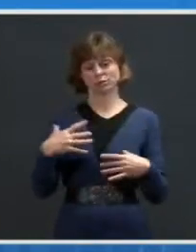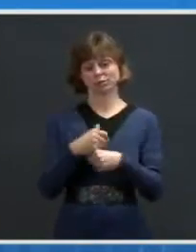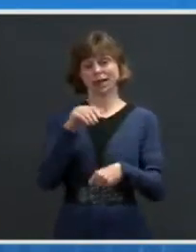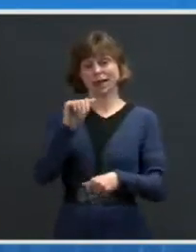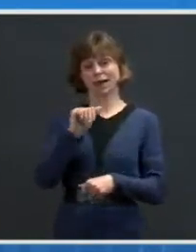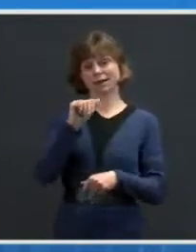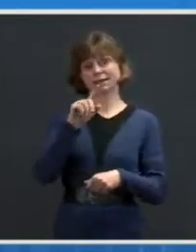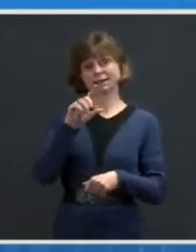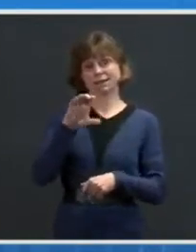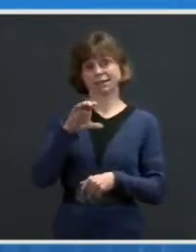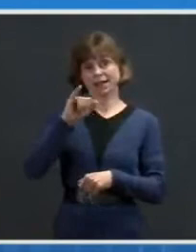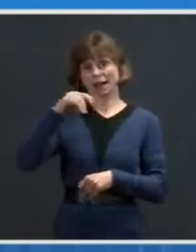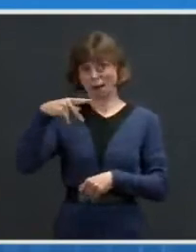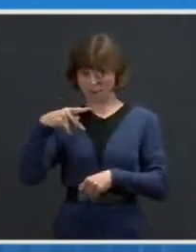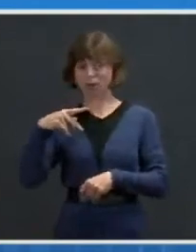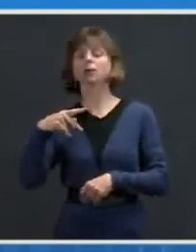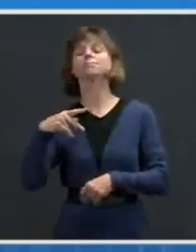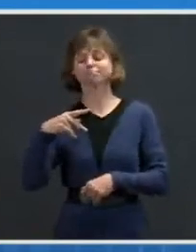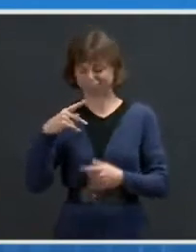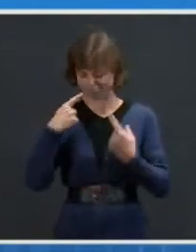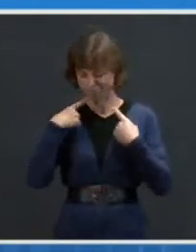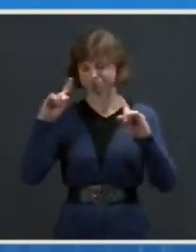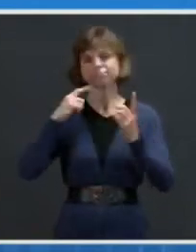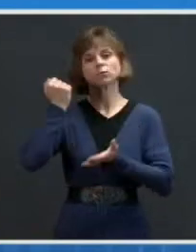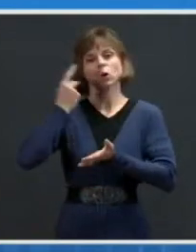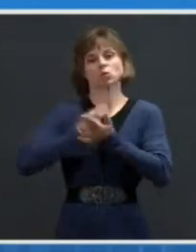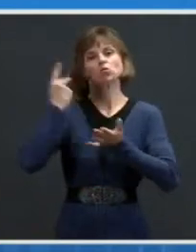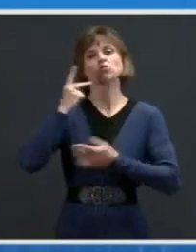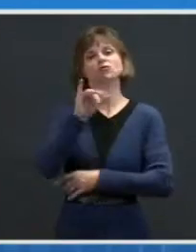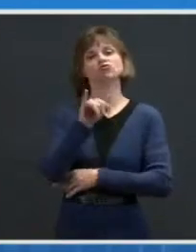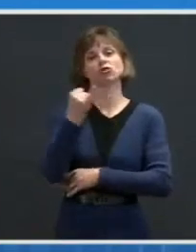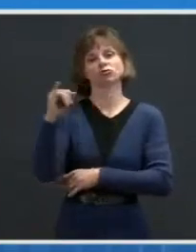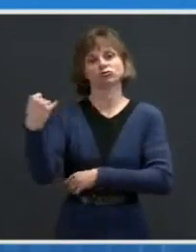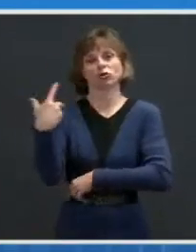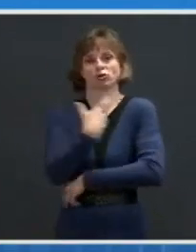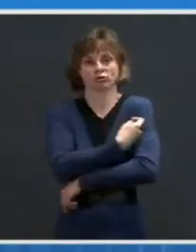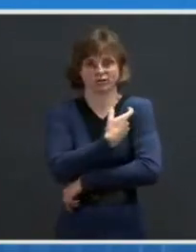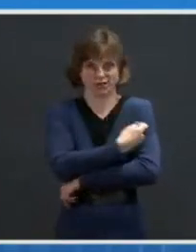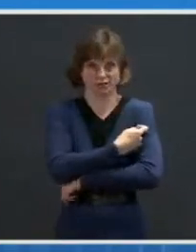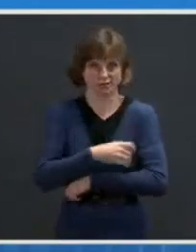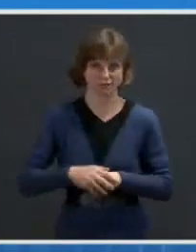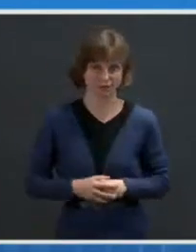YESTERDAY, THE CDC ADVISORY